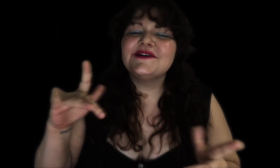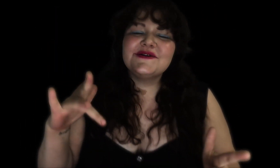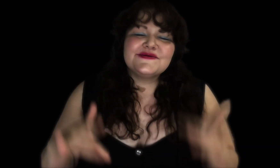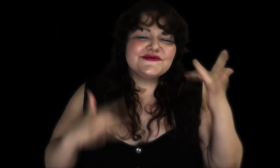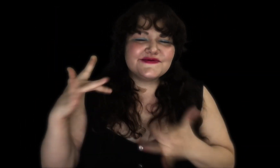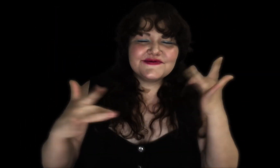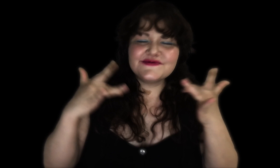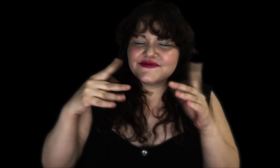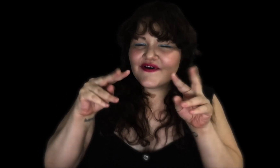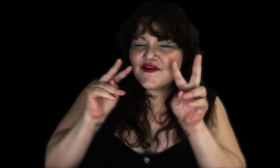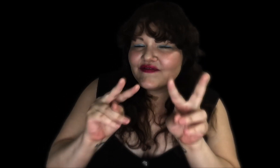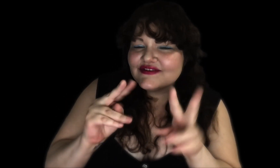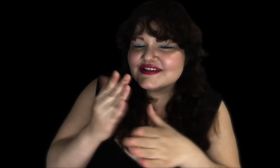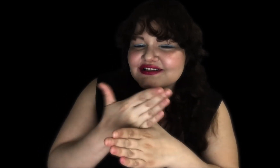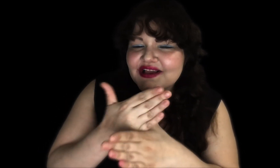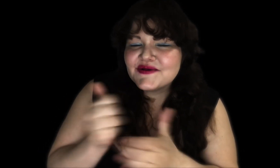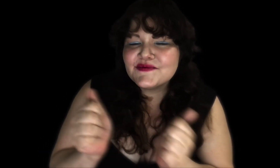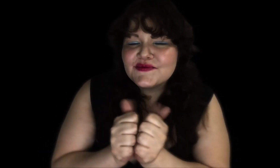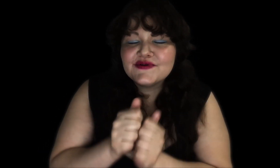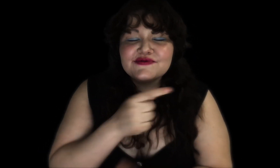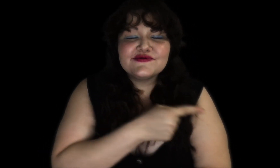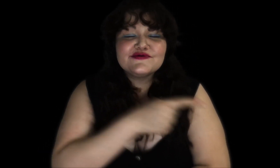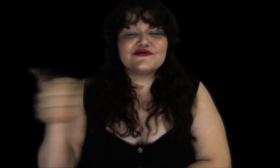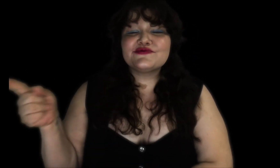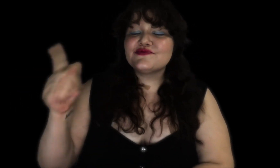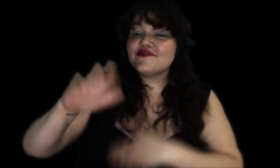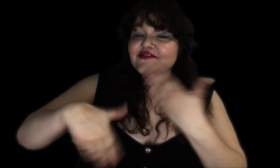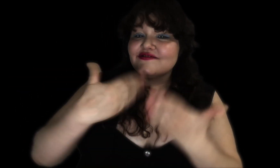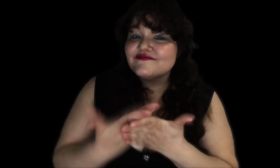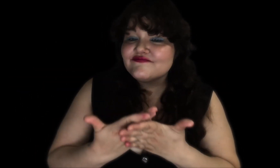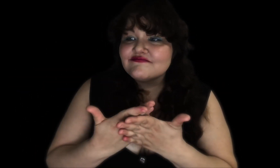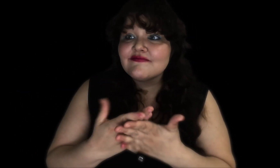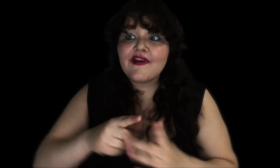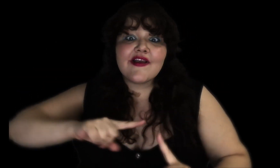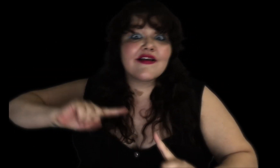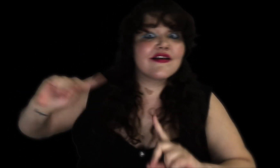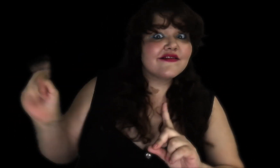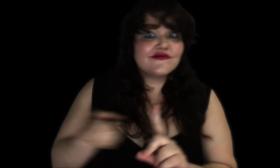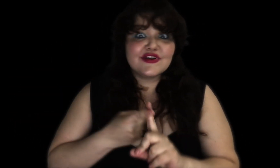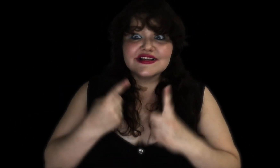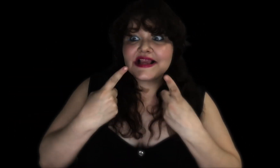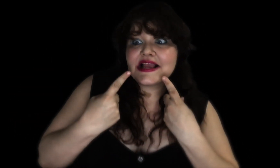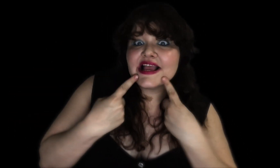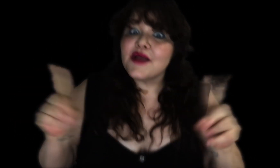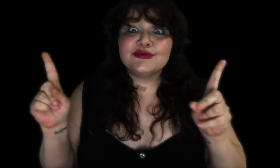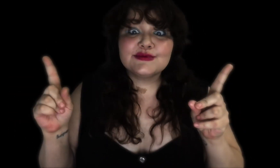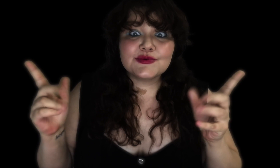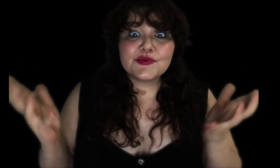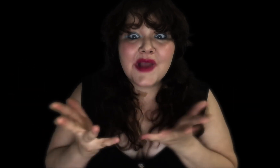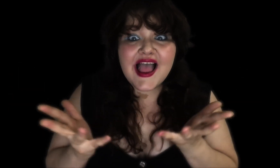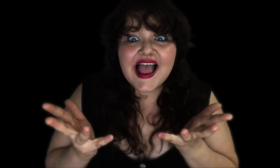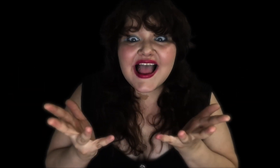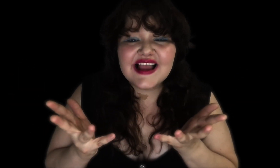I am really excited and looking forward to sharing with you all. The first announcement is….?